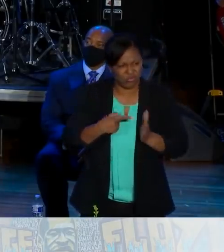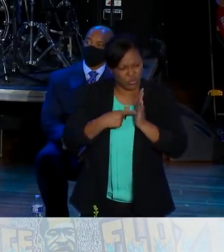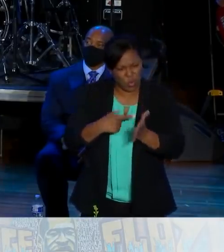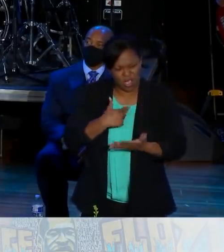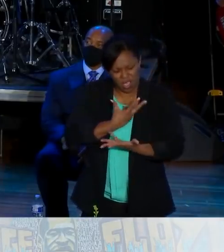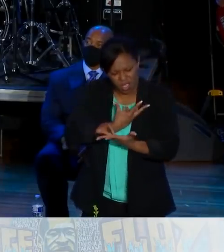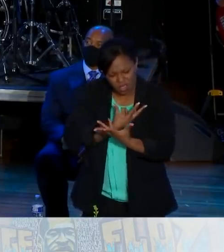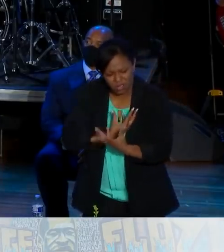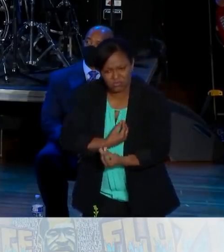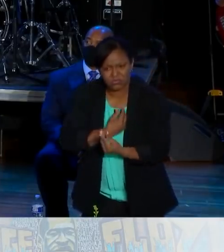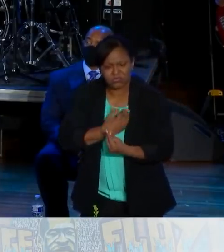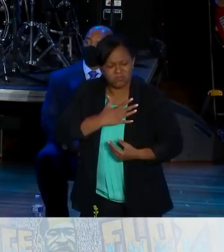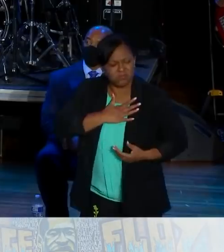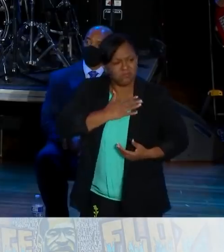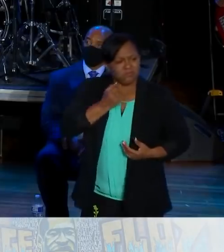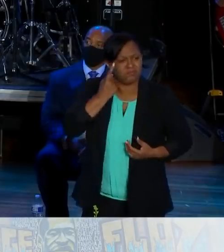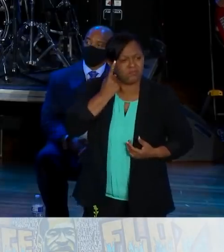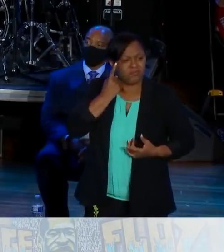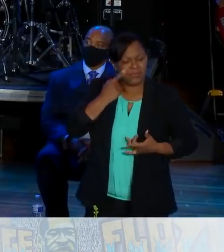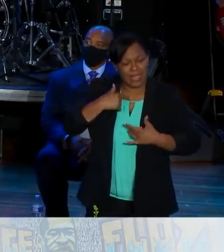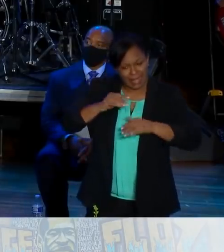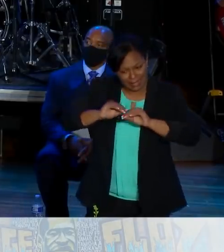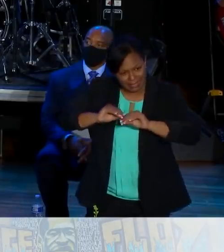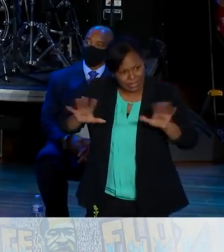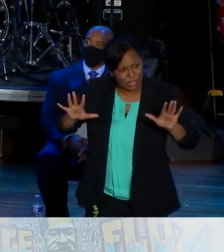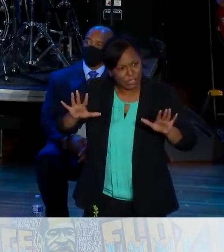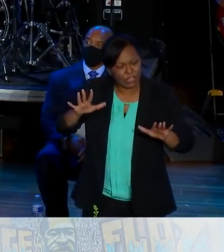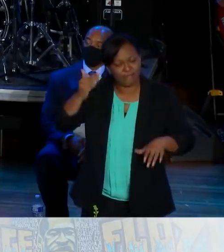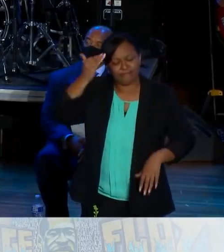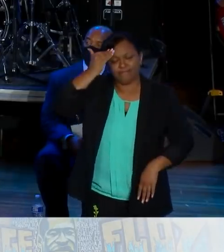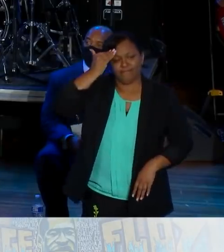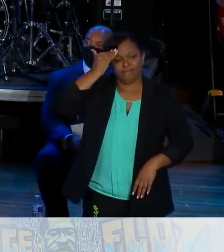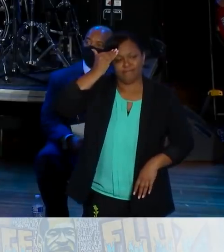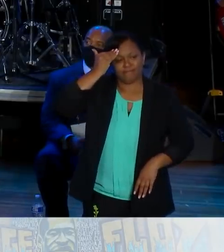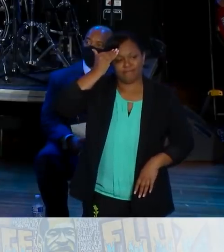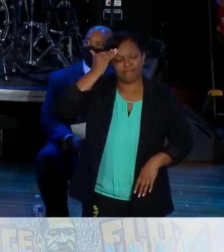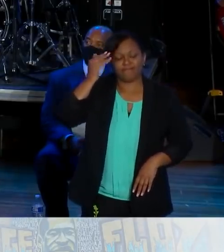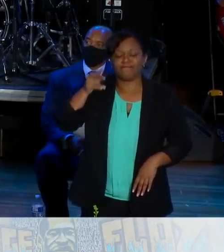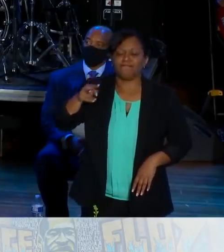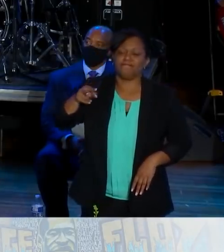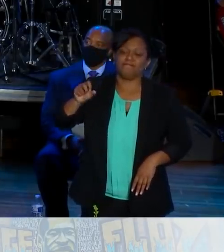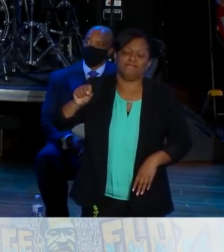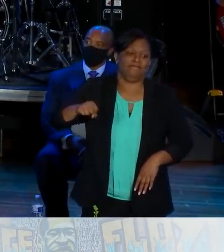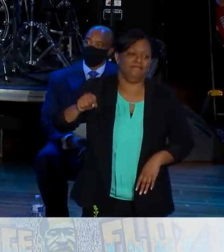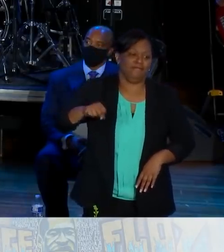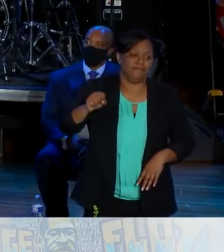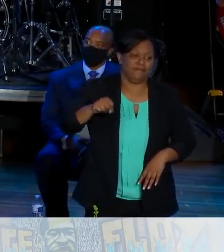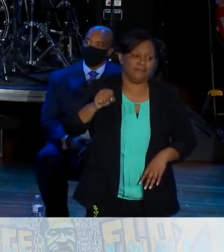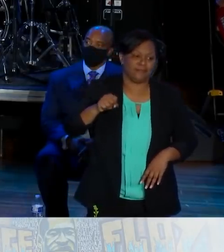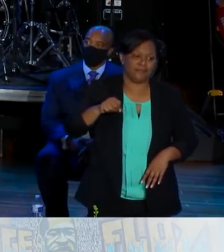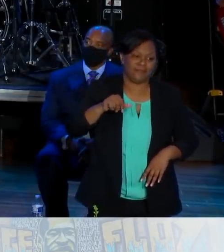LET ME SAY THIS TO THE FAMILY WHO HAS ZONE SUCH GREAT GRACE AND REAL LEVEL AND BALANCED THINKING.